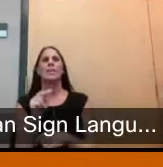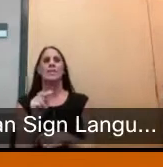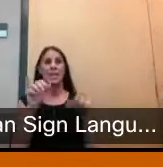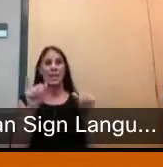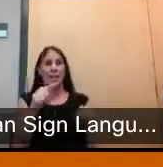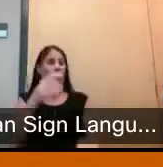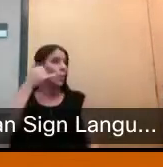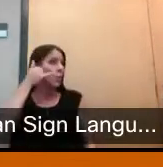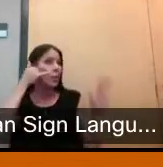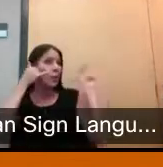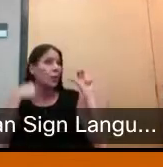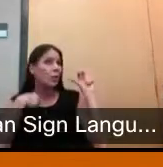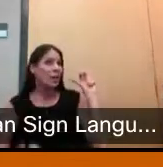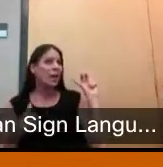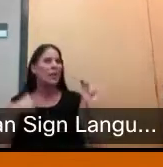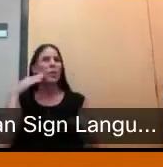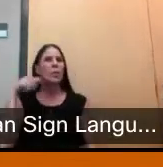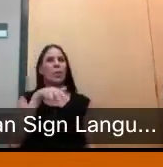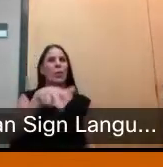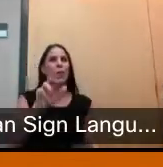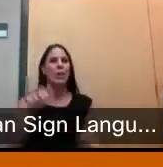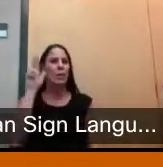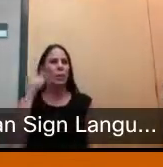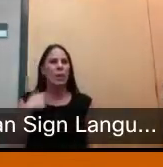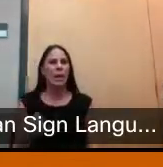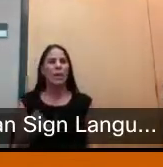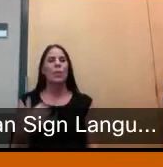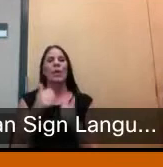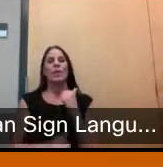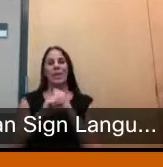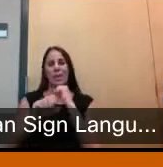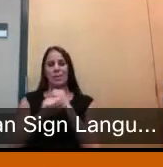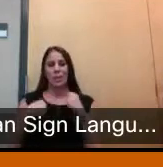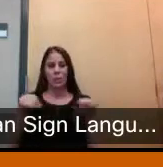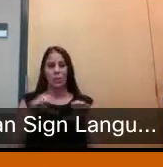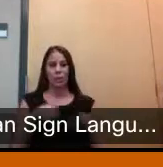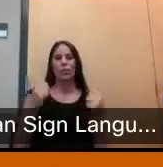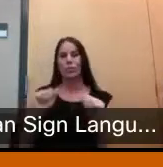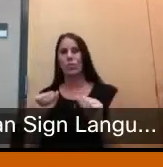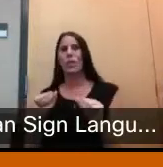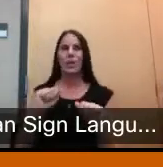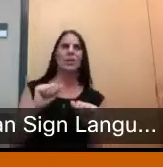the woods. Can you hear me now? Can you hear me now? Um. Every campaign we do, we try to get down to a single sentence.